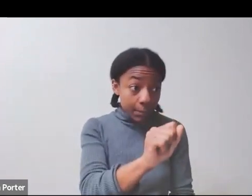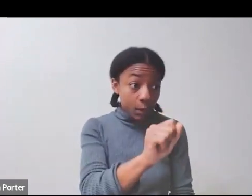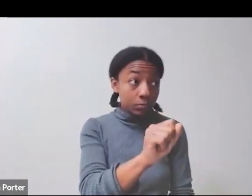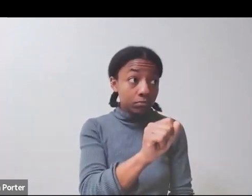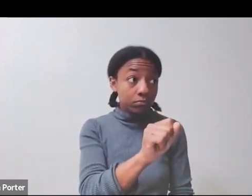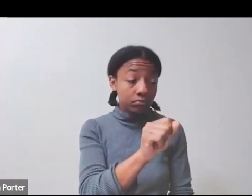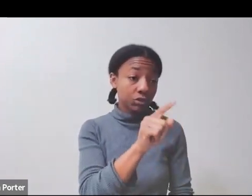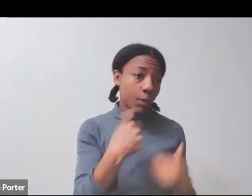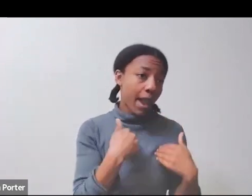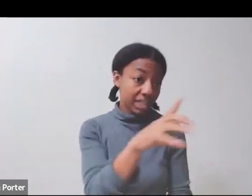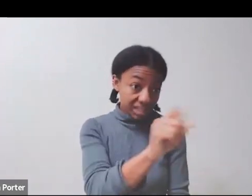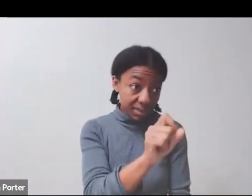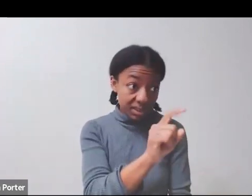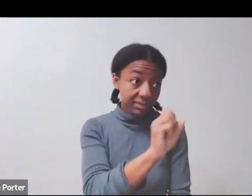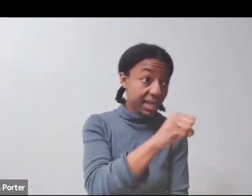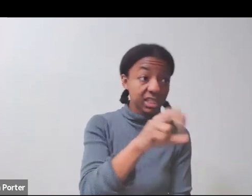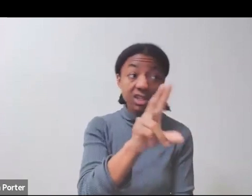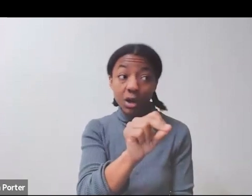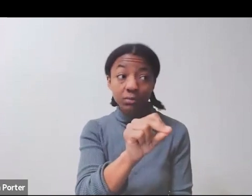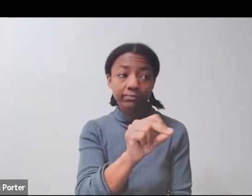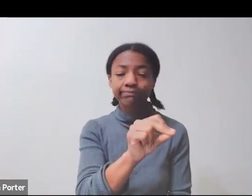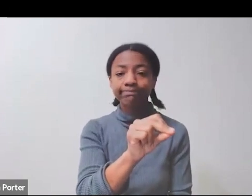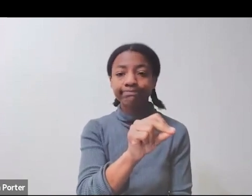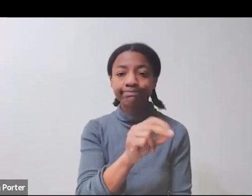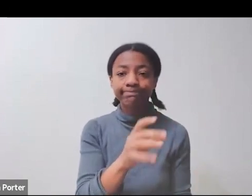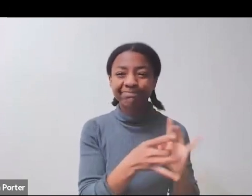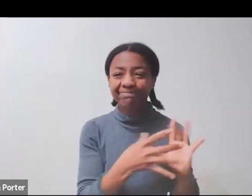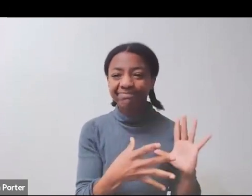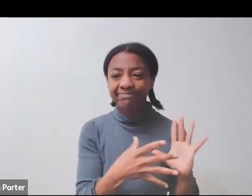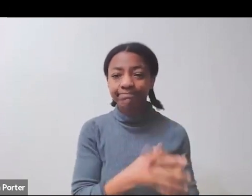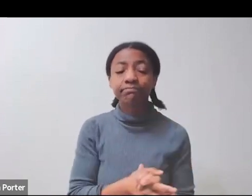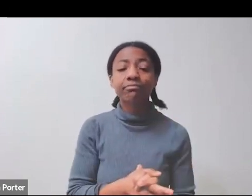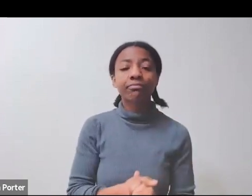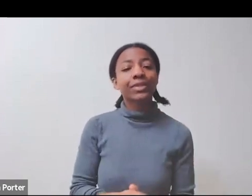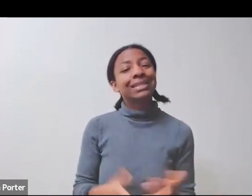I think my first response to that is I don't-- I'm hesitant of the functional limitation question.